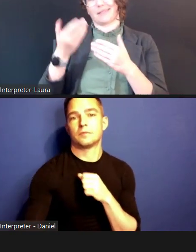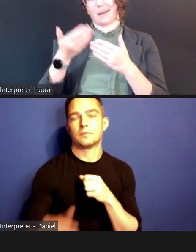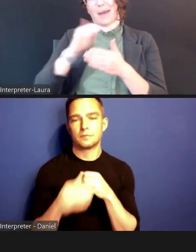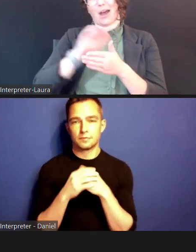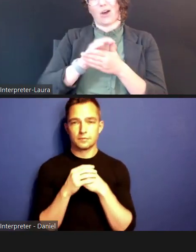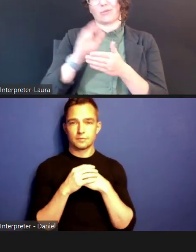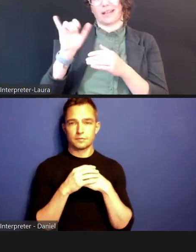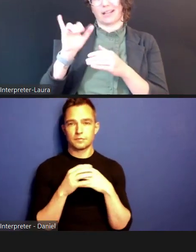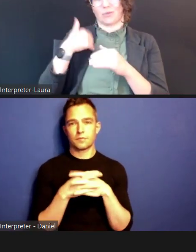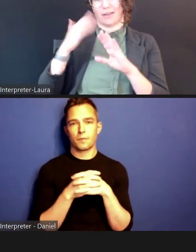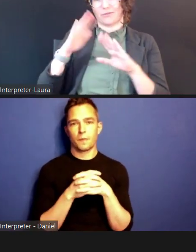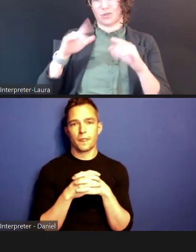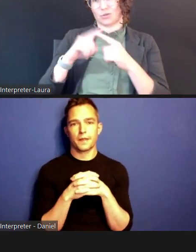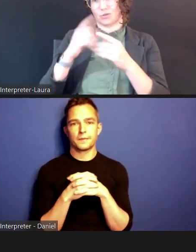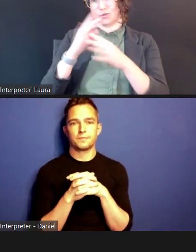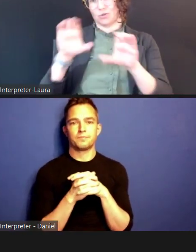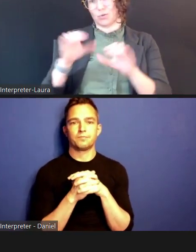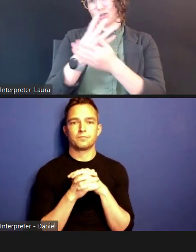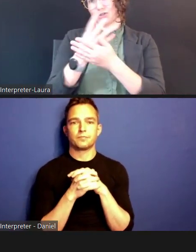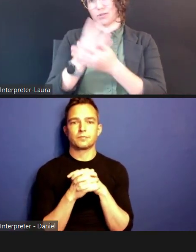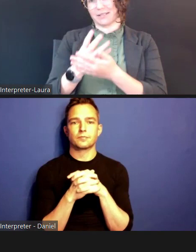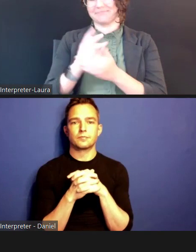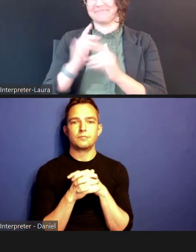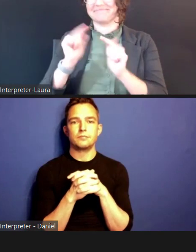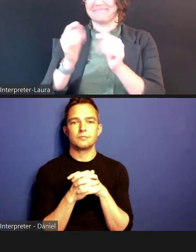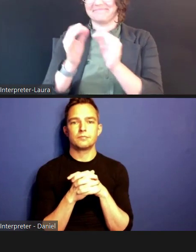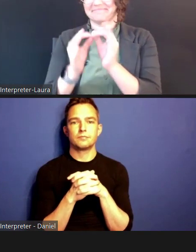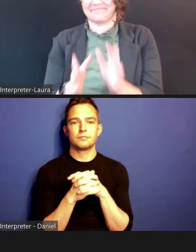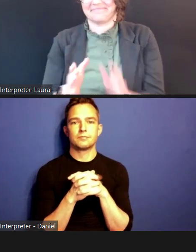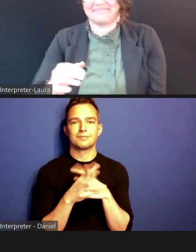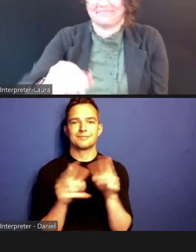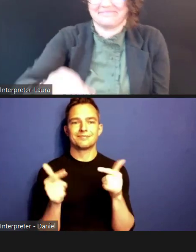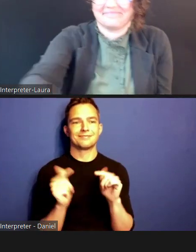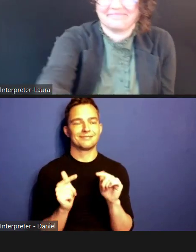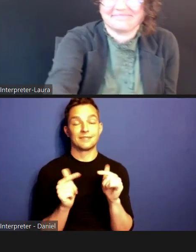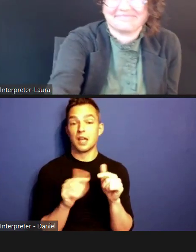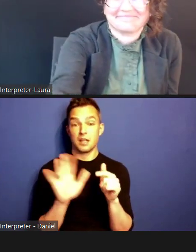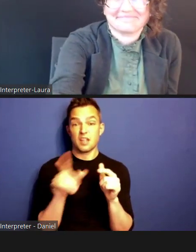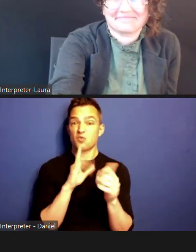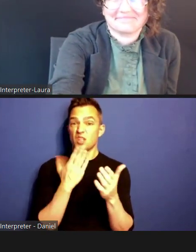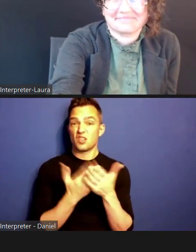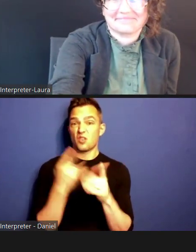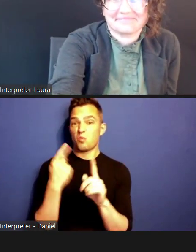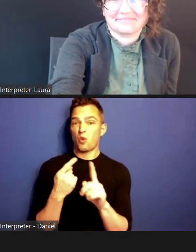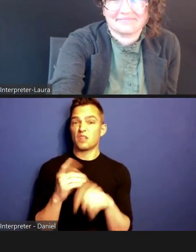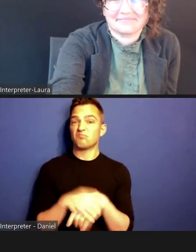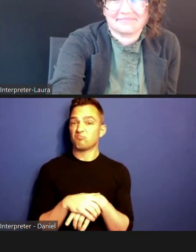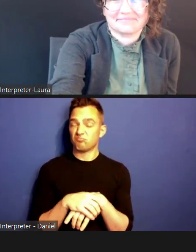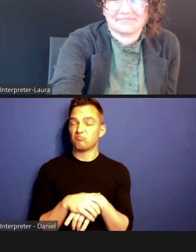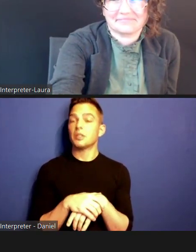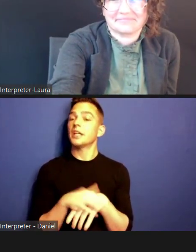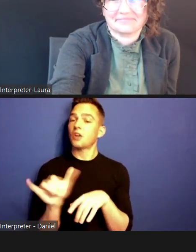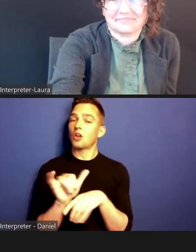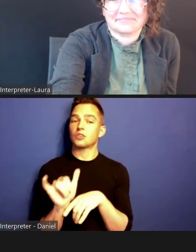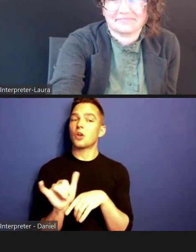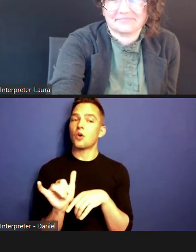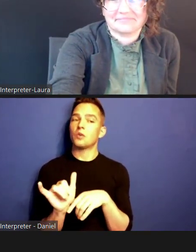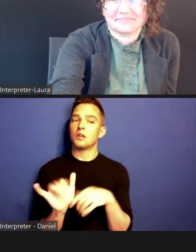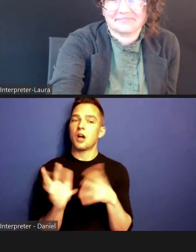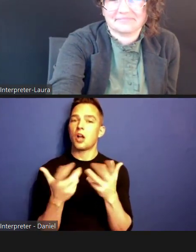Foust: Yeah, that's a great point. Also, along those lines, you're also going to need adult sized probe covers as well.